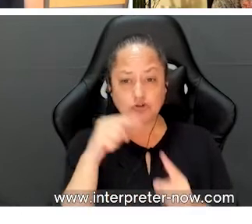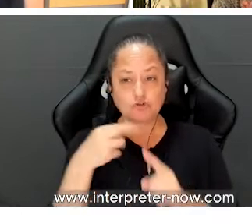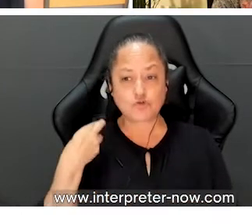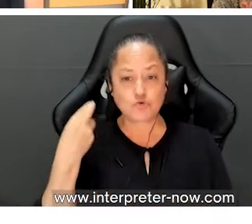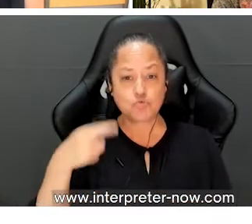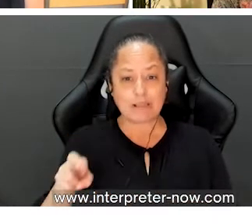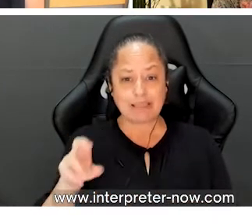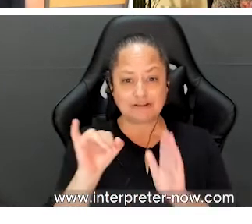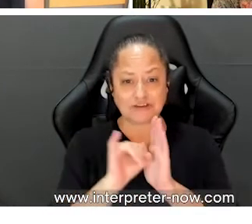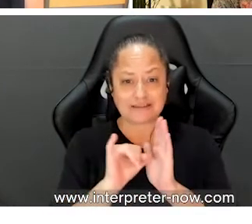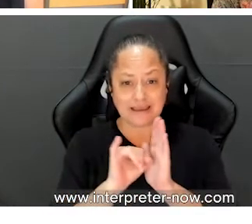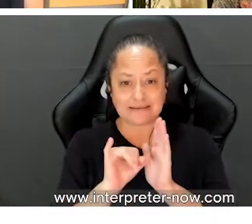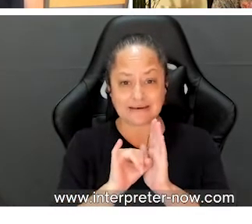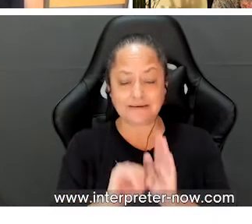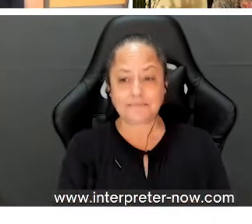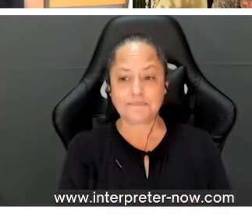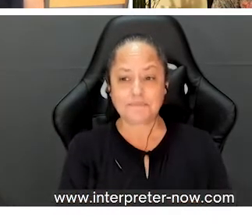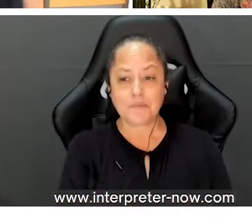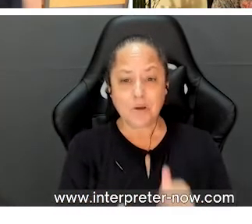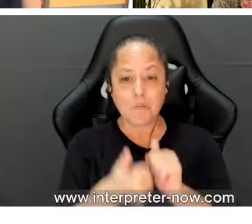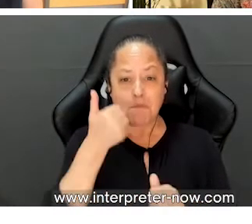to religious identity.